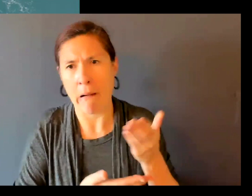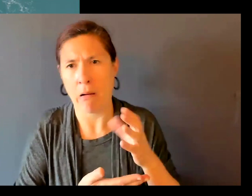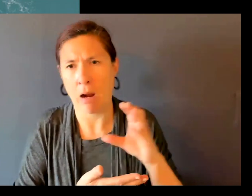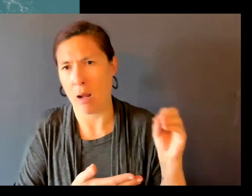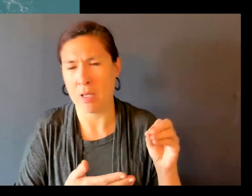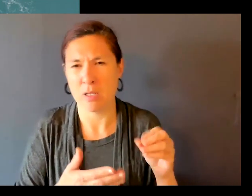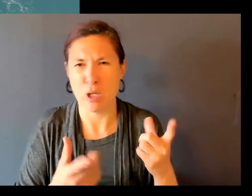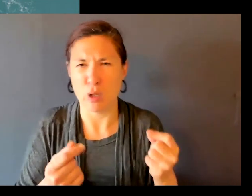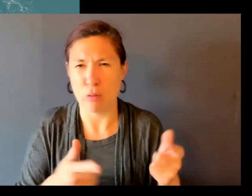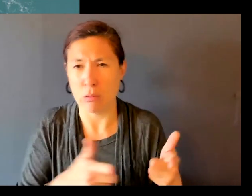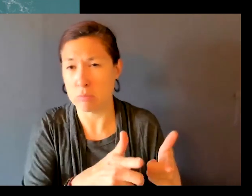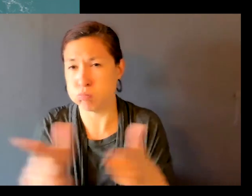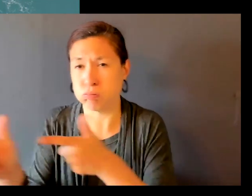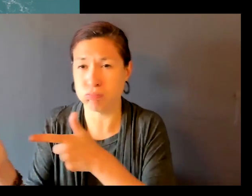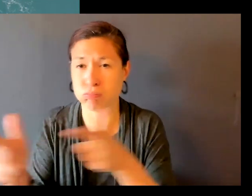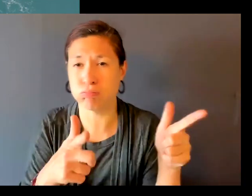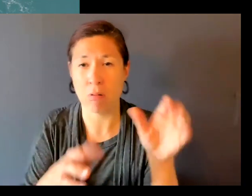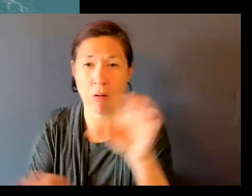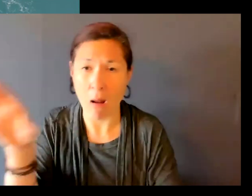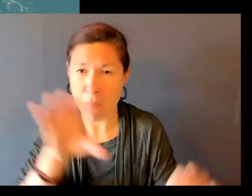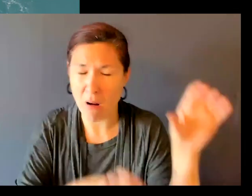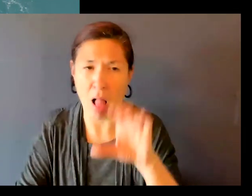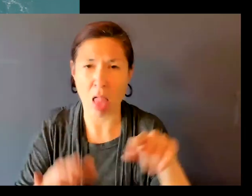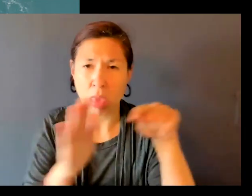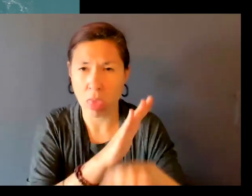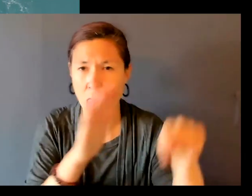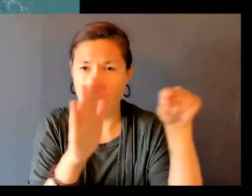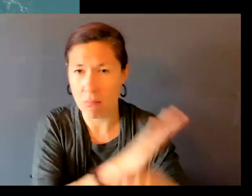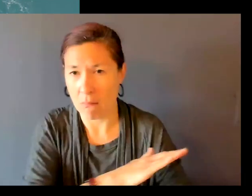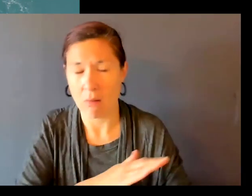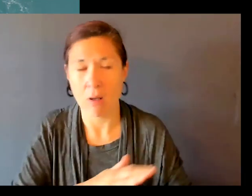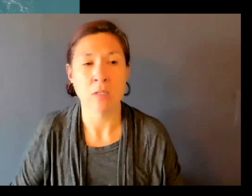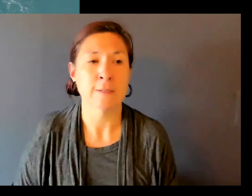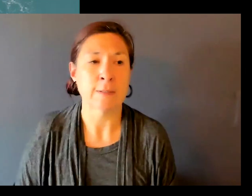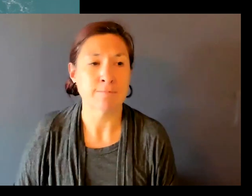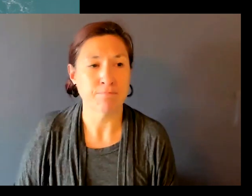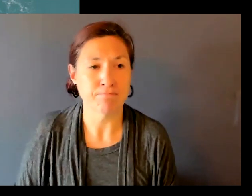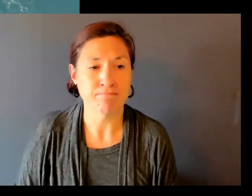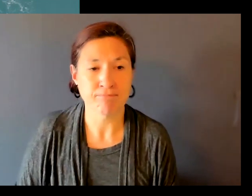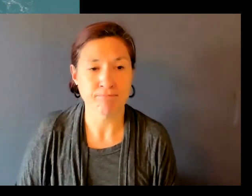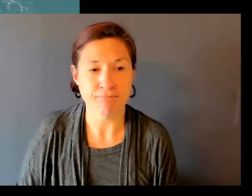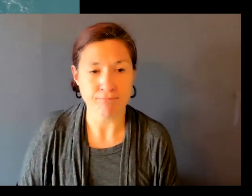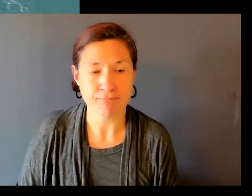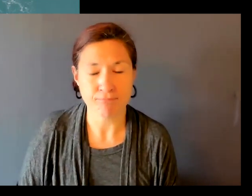: Thank you.